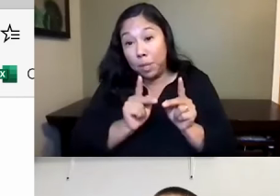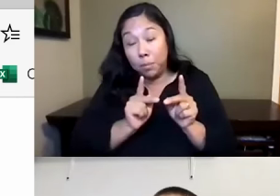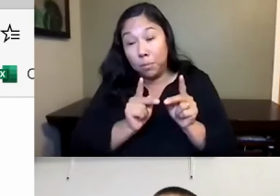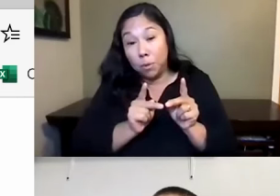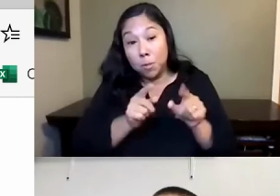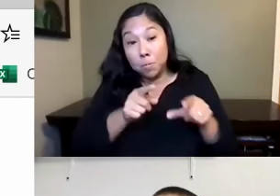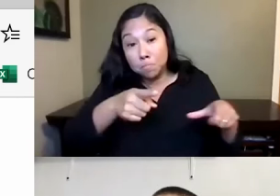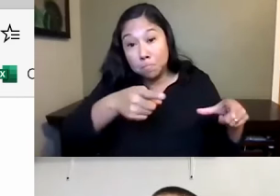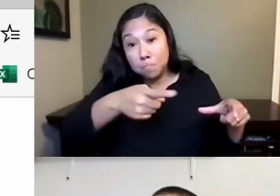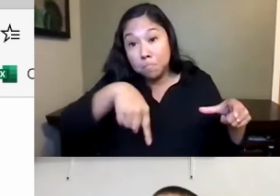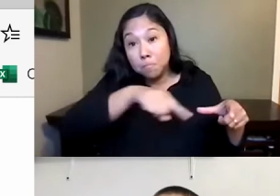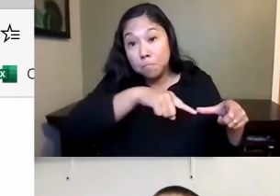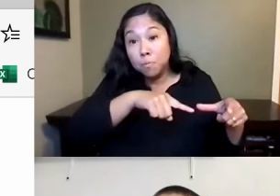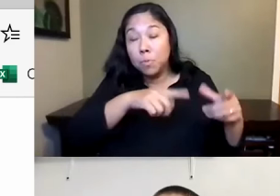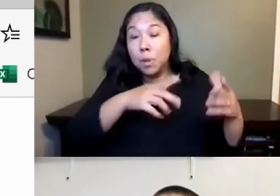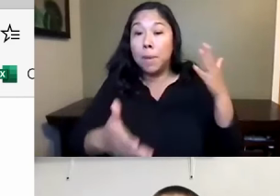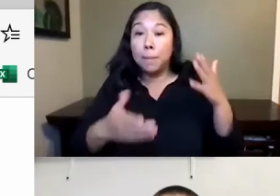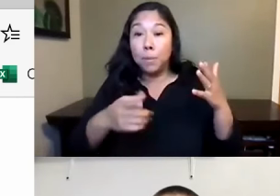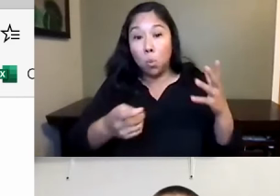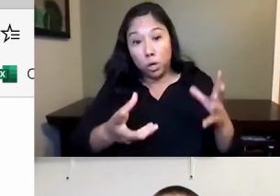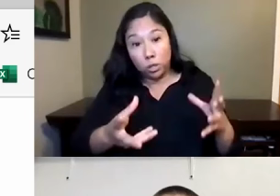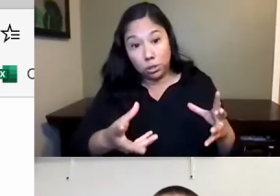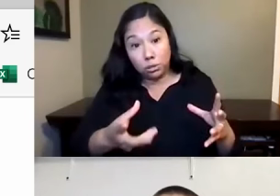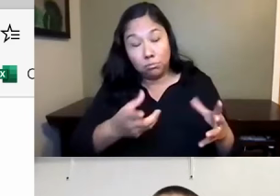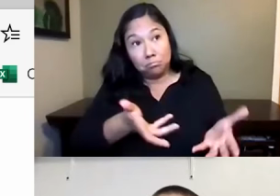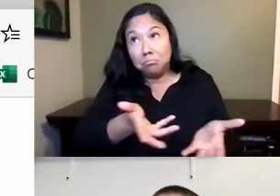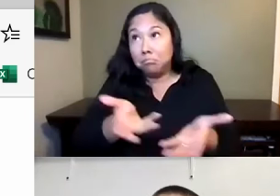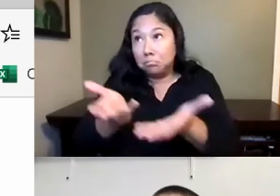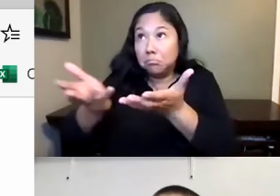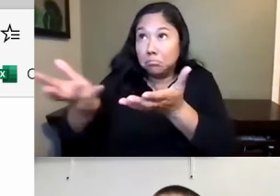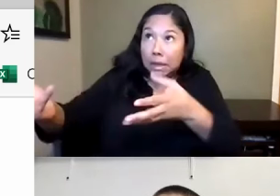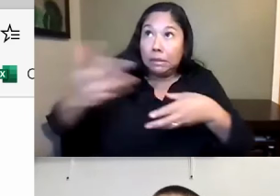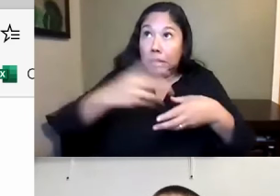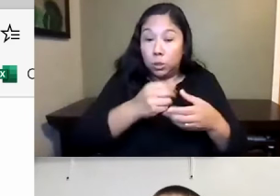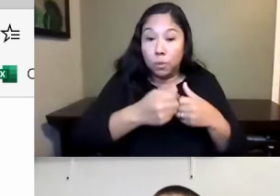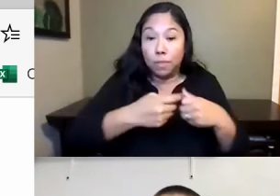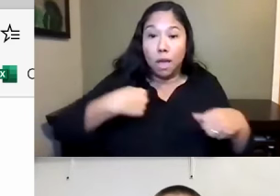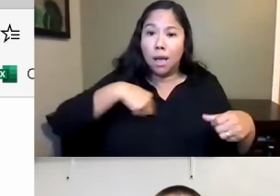like to engage with us, feel free to contact us to schedule that.